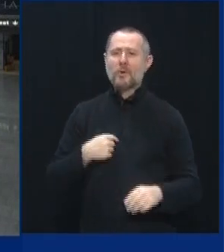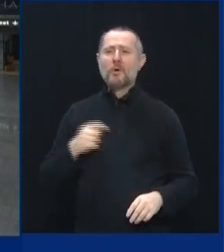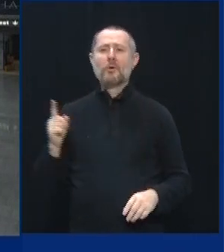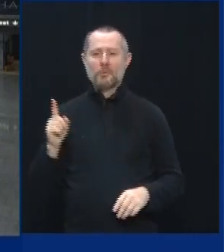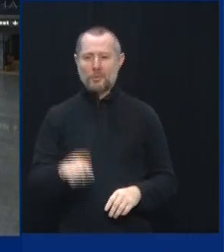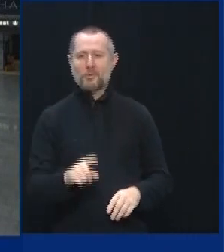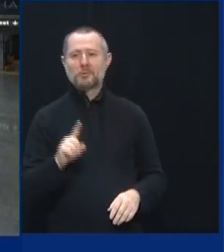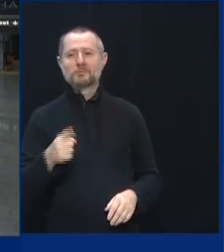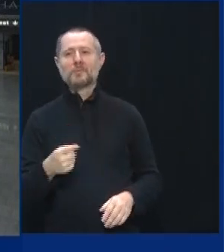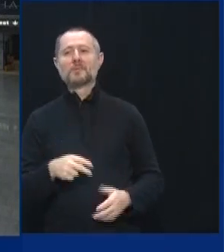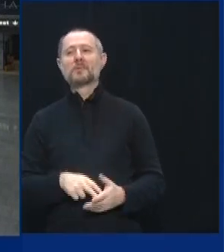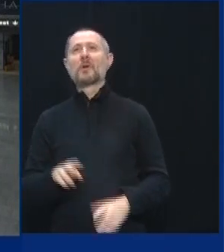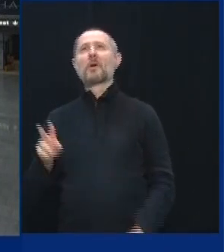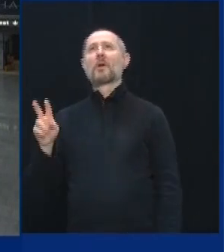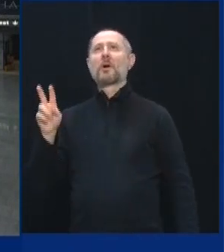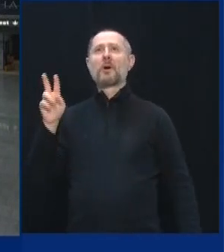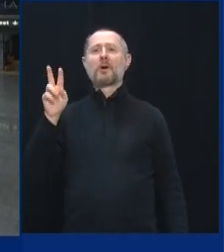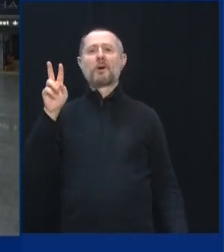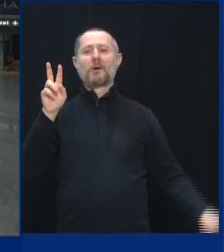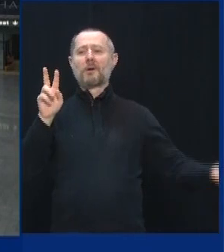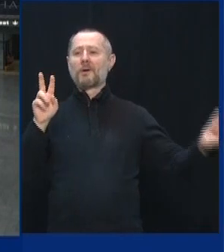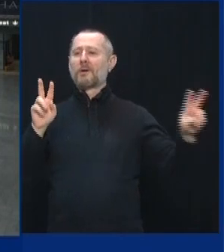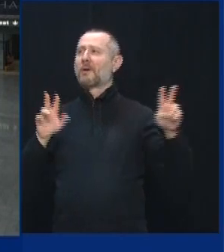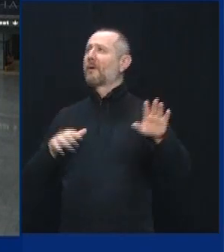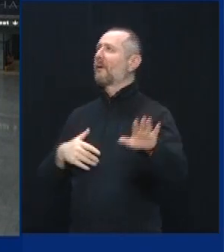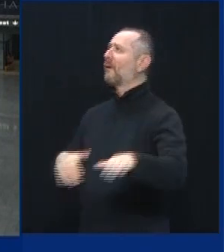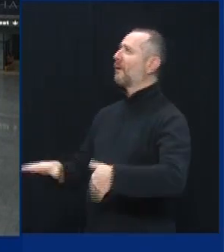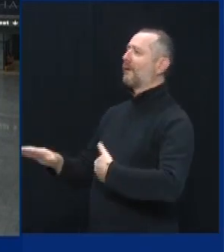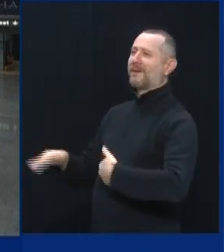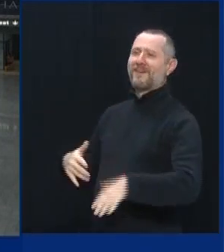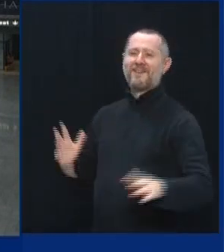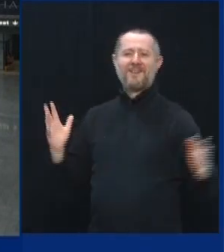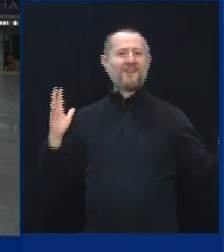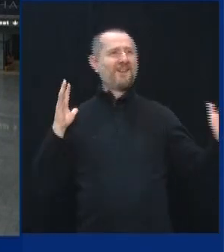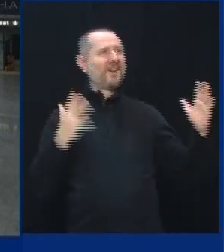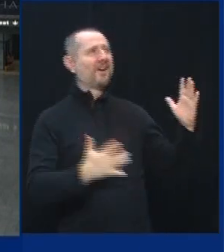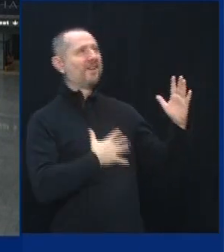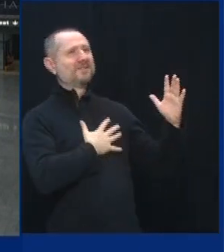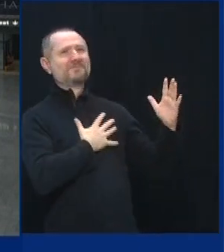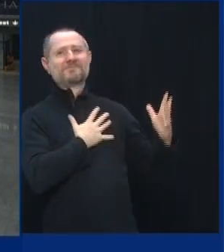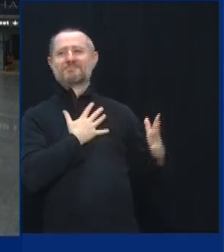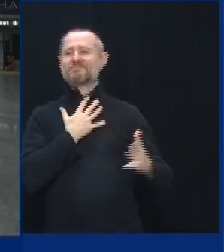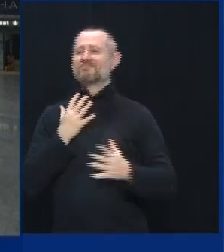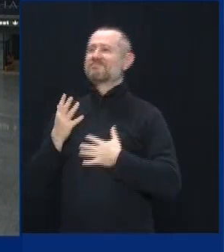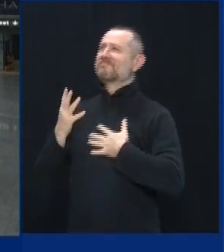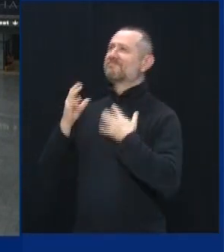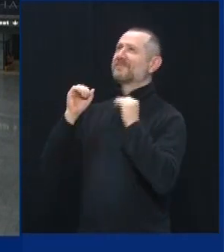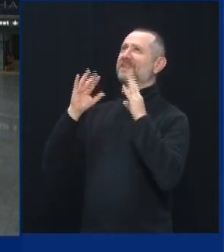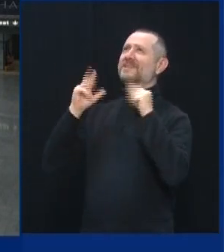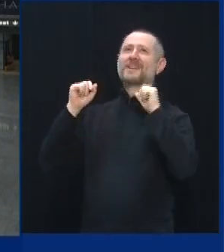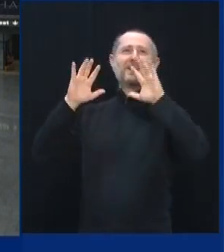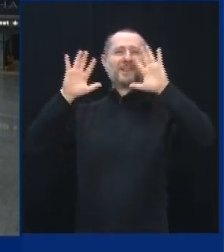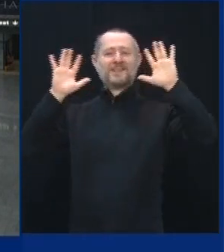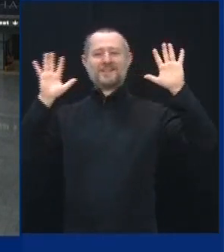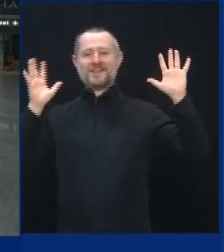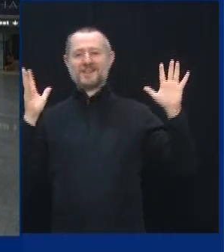THERE IS, THIS IS LIKE AN ART GALLERY, THE MOYNIHAN TRAIN FORGET GOING THERE TO TAKE THE TRAIN.